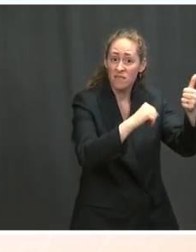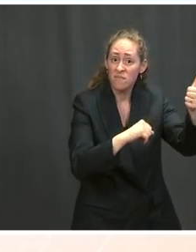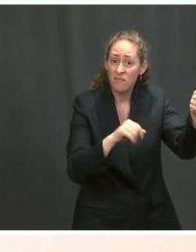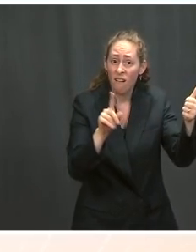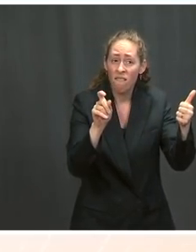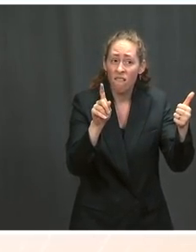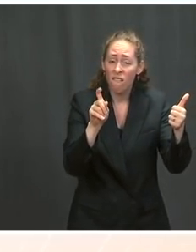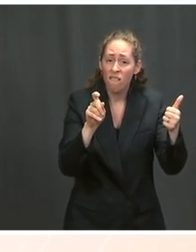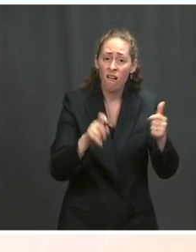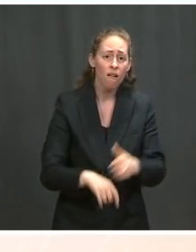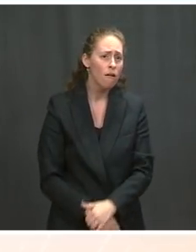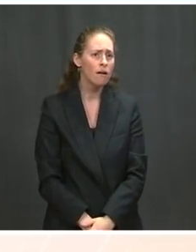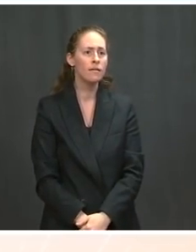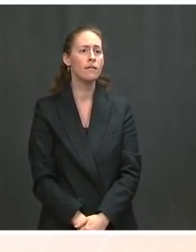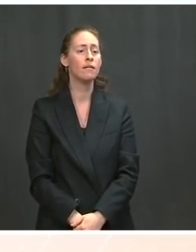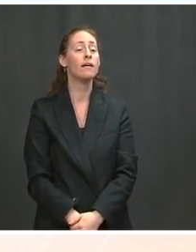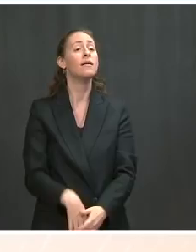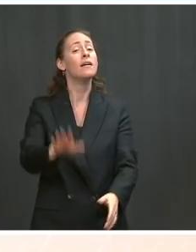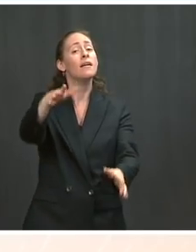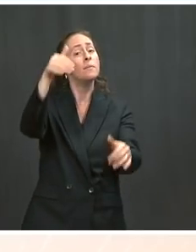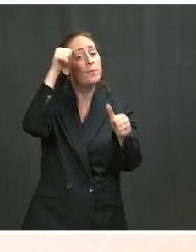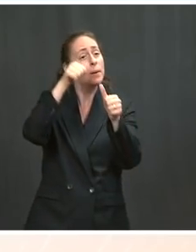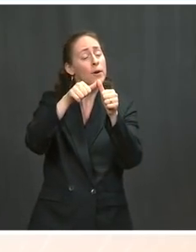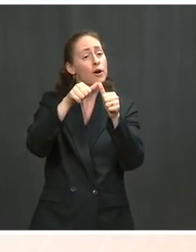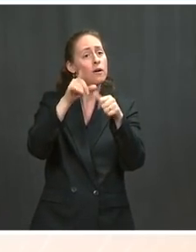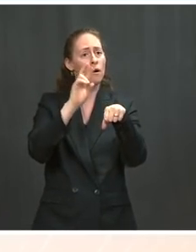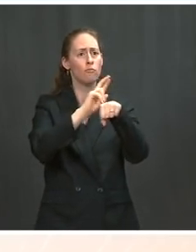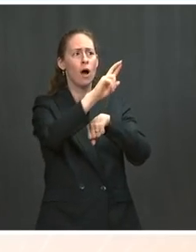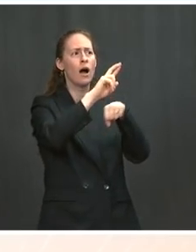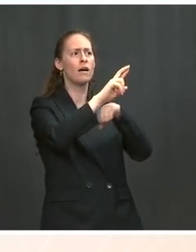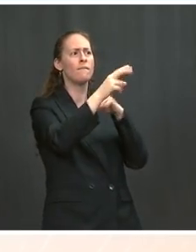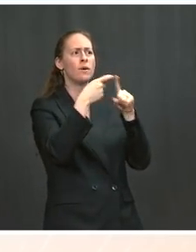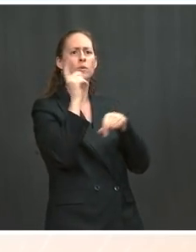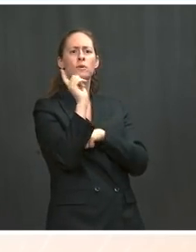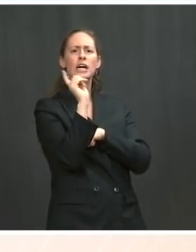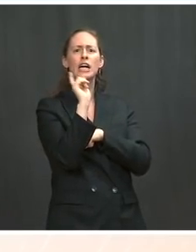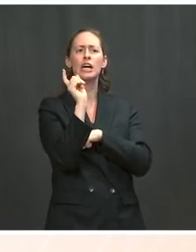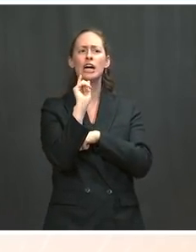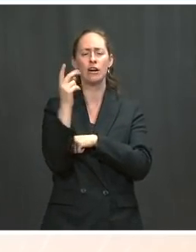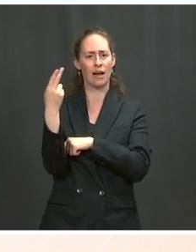and these attacks are coming from Hamas. And many Palestinian people are put in --